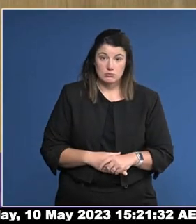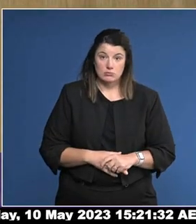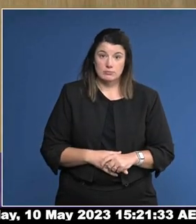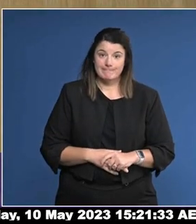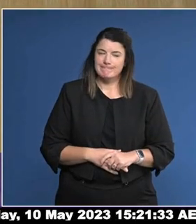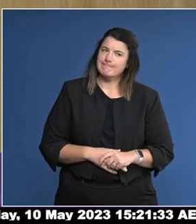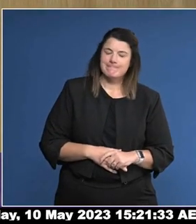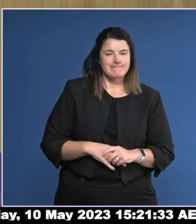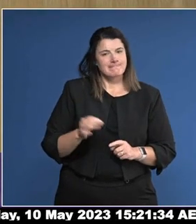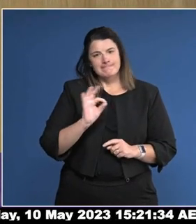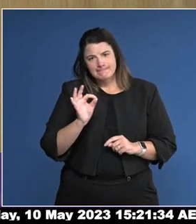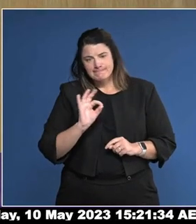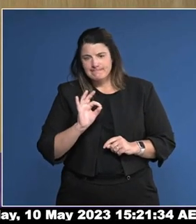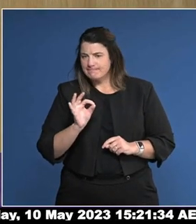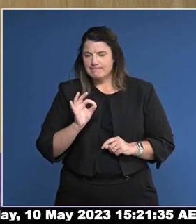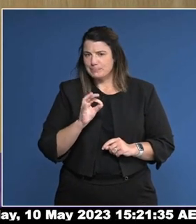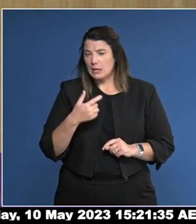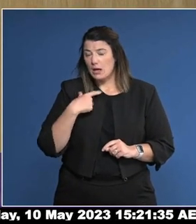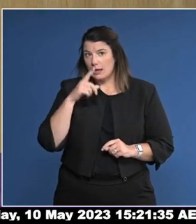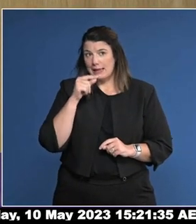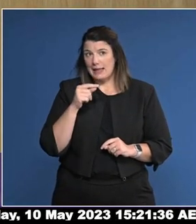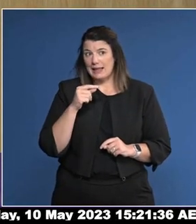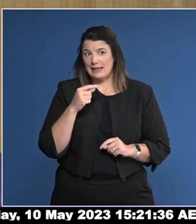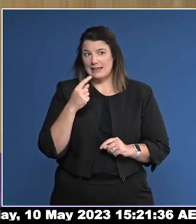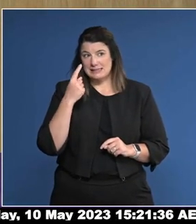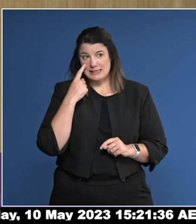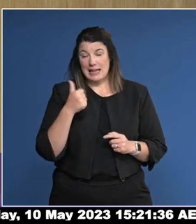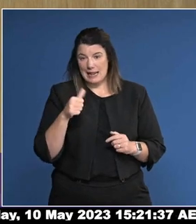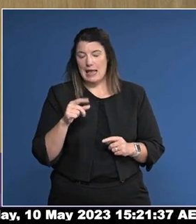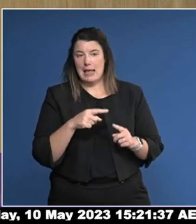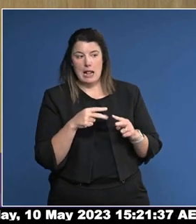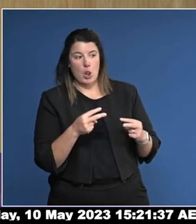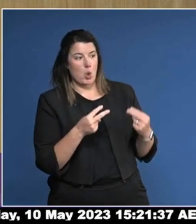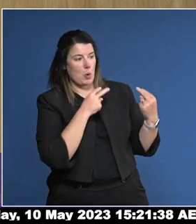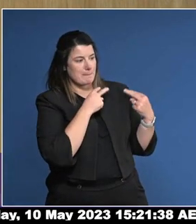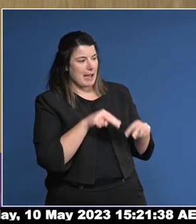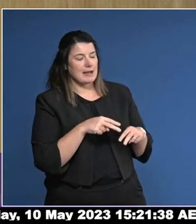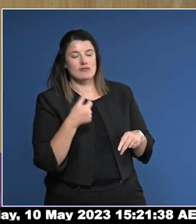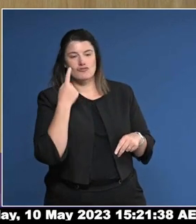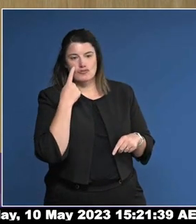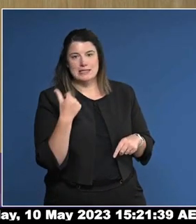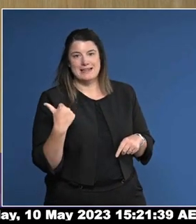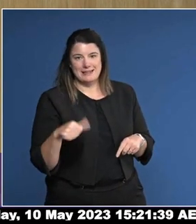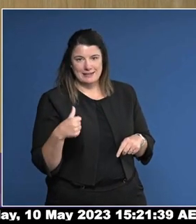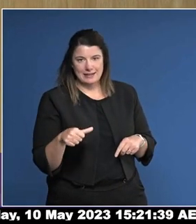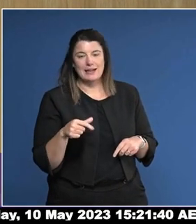I can see that, with the benefit of hindsight, in this case, that is true, but in